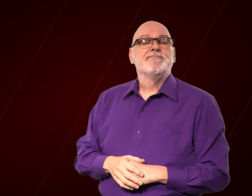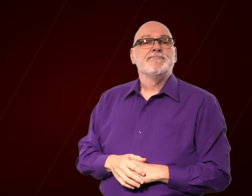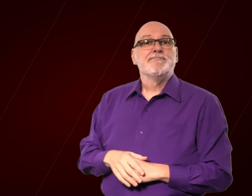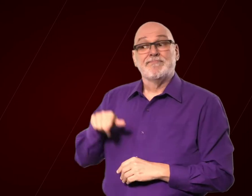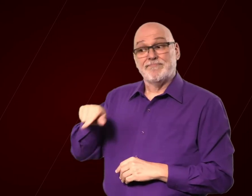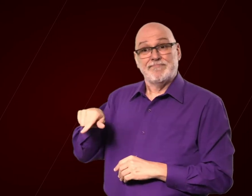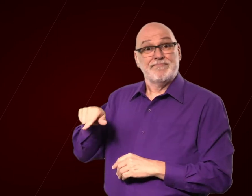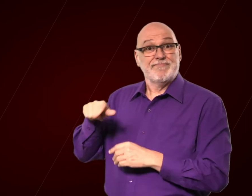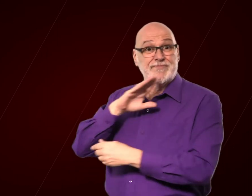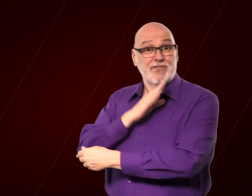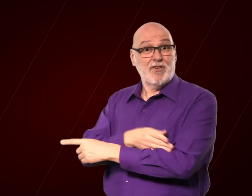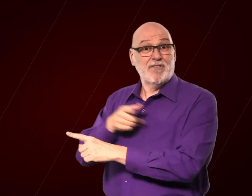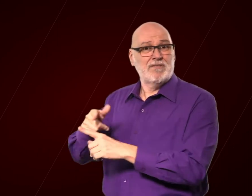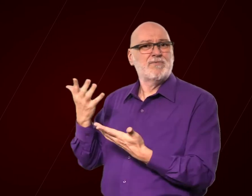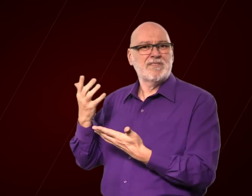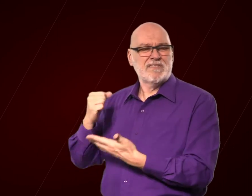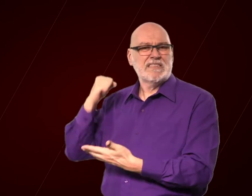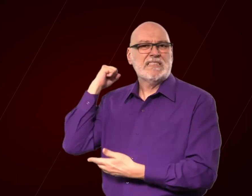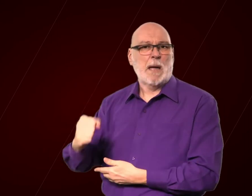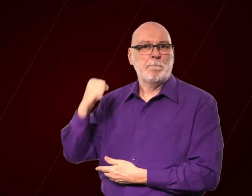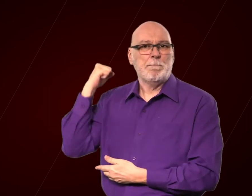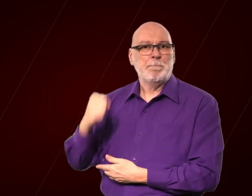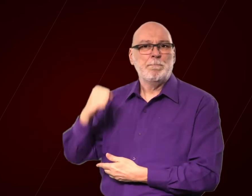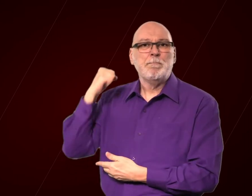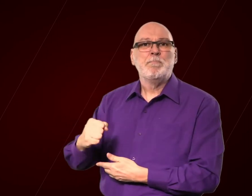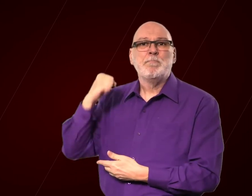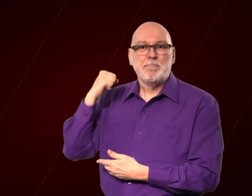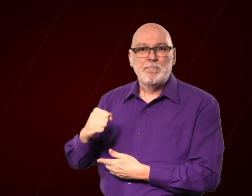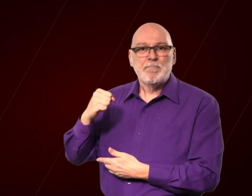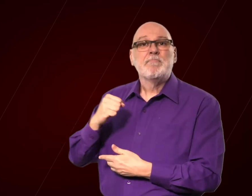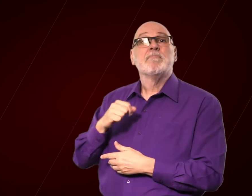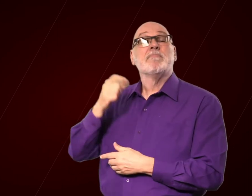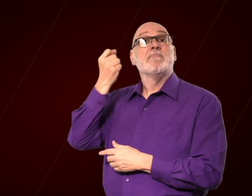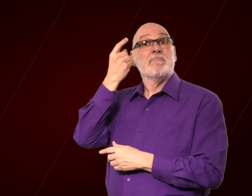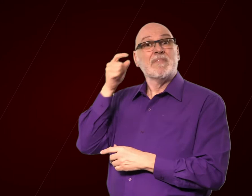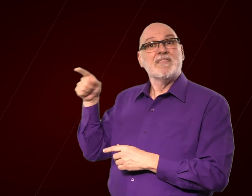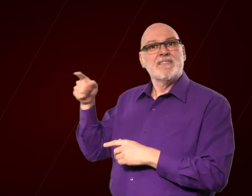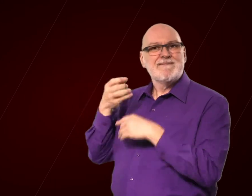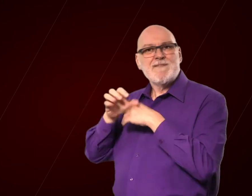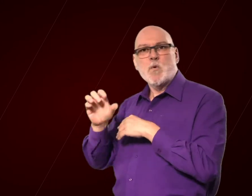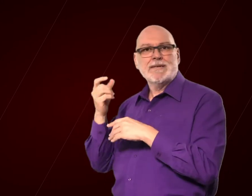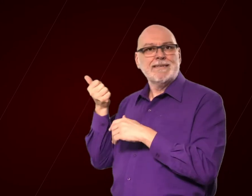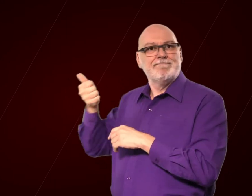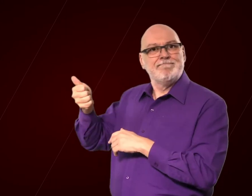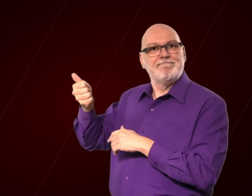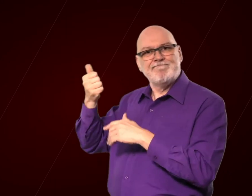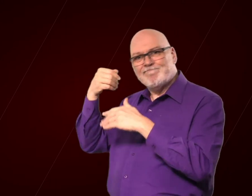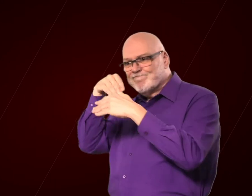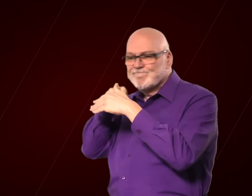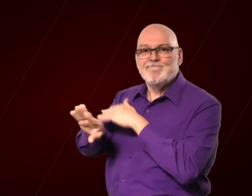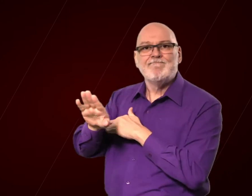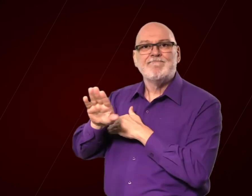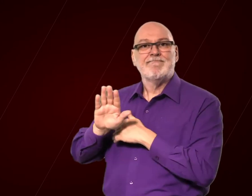The girl was stabbed to death when he forced himself into